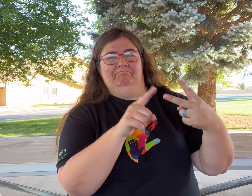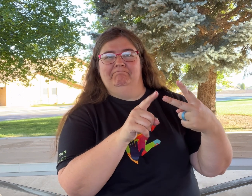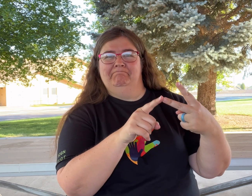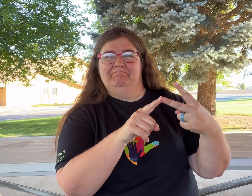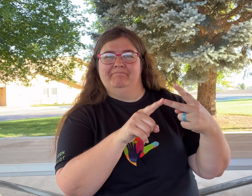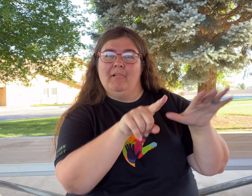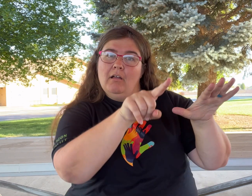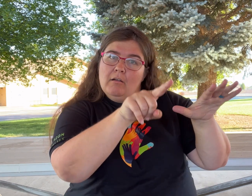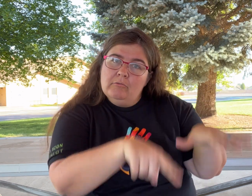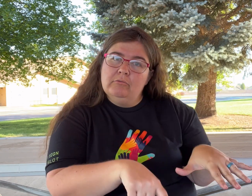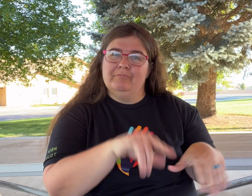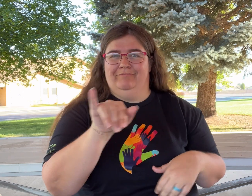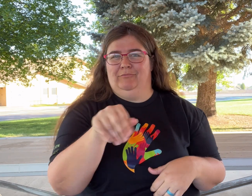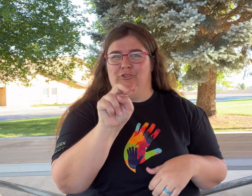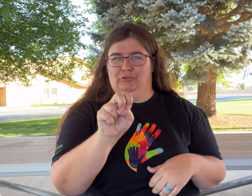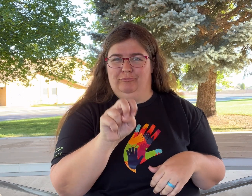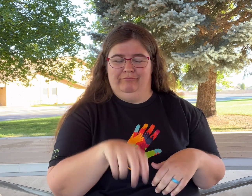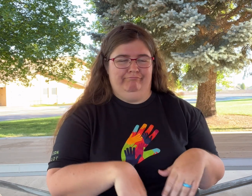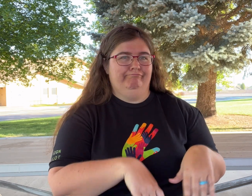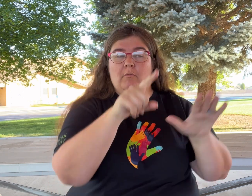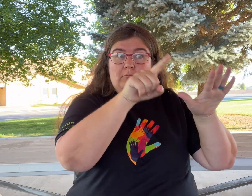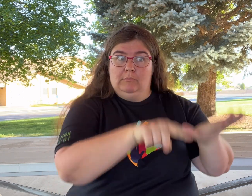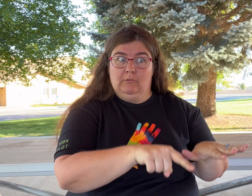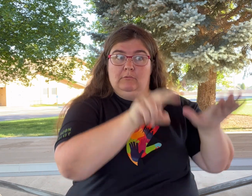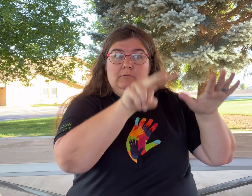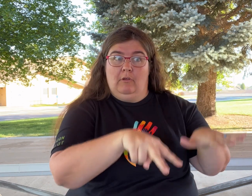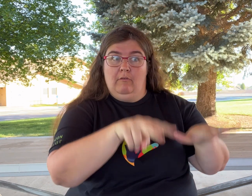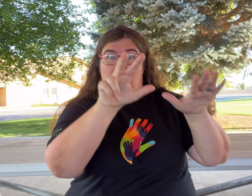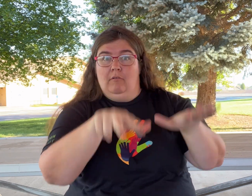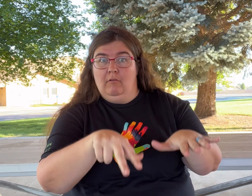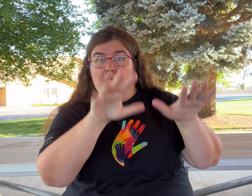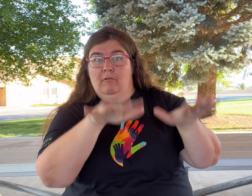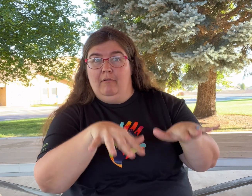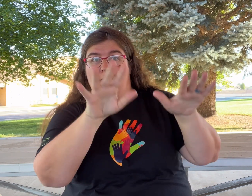approach I see is number-based. Numbers six down is June. So June,